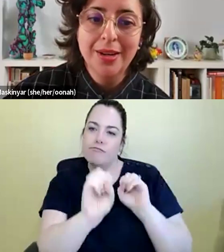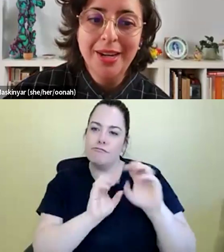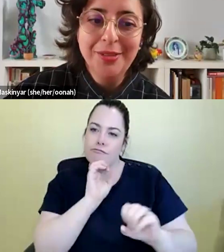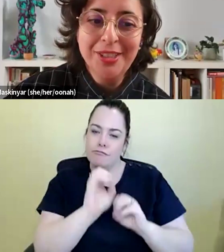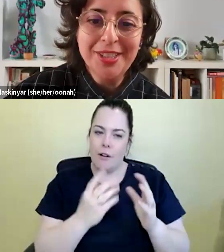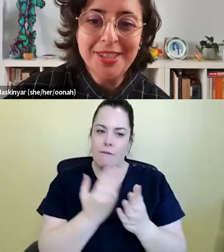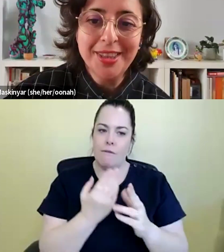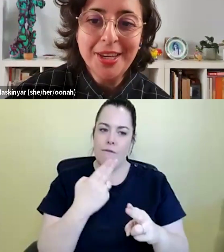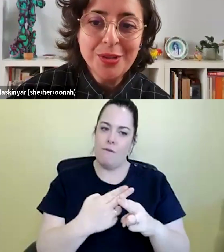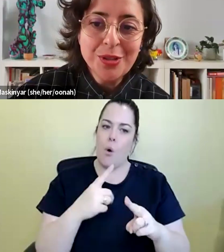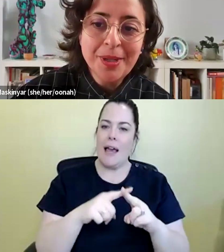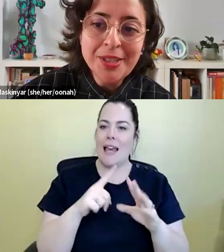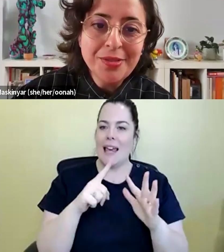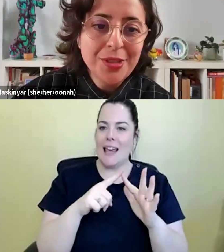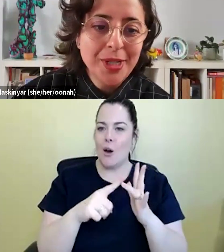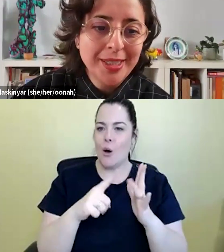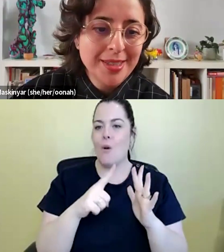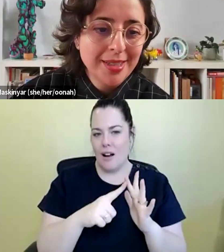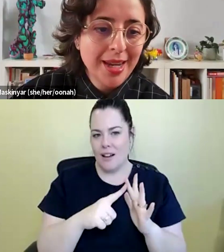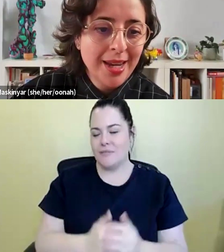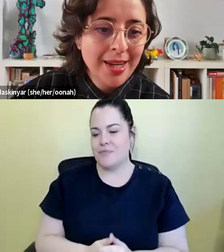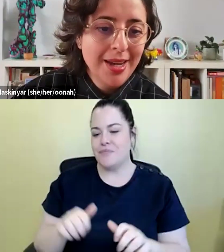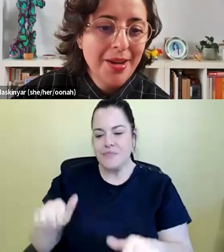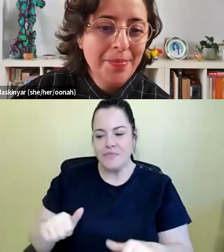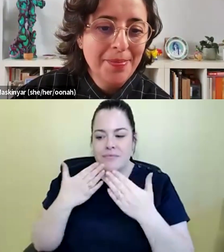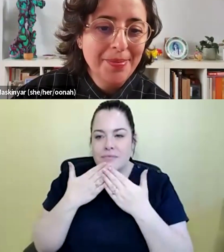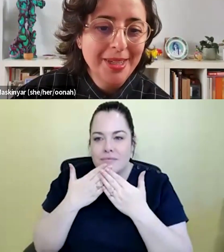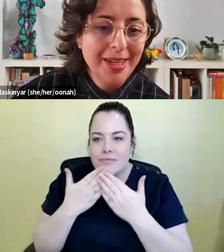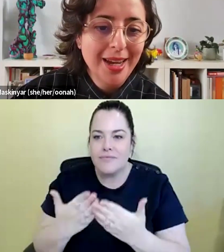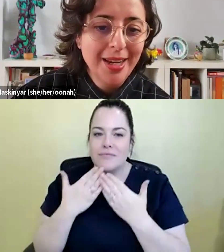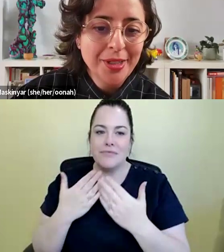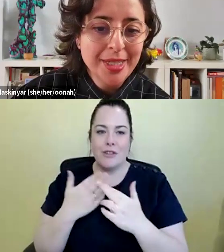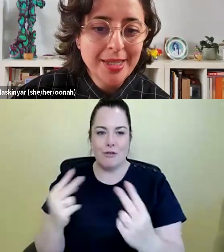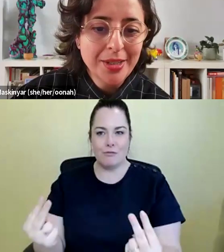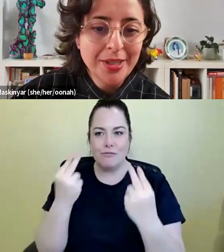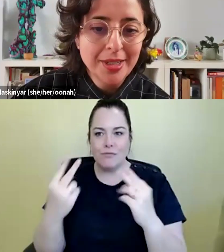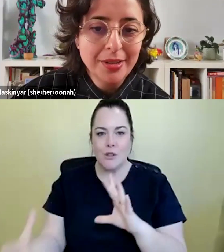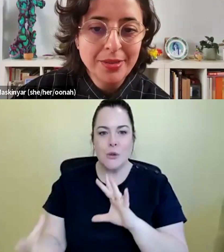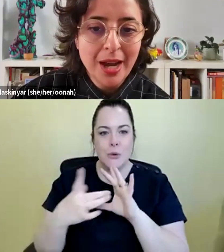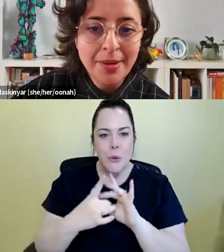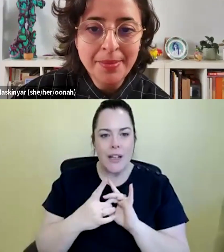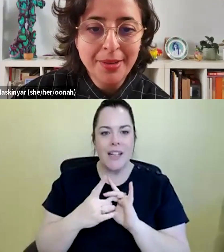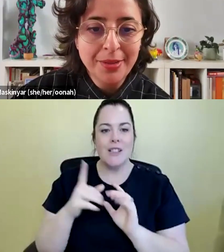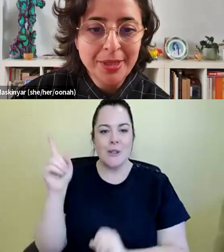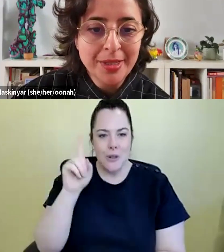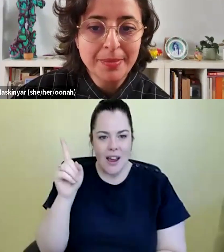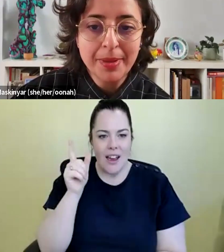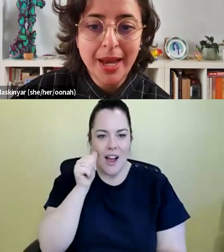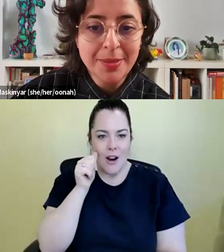Thank you, folks, for joining us today. I know it takes a lot of time. Everyone has